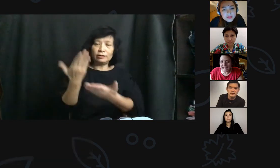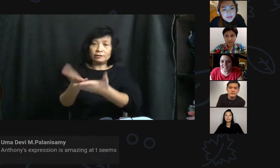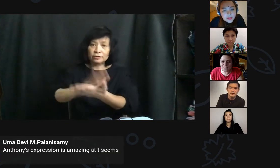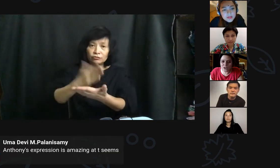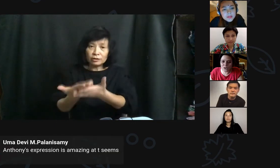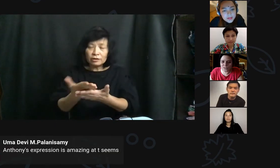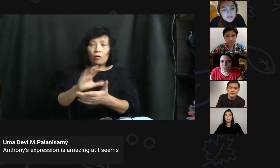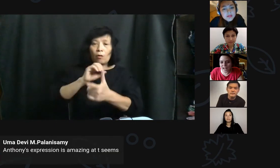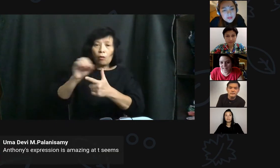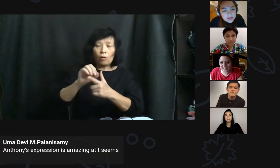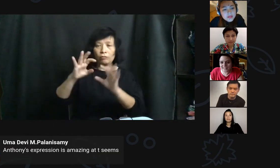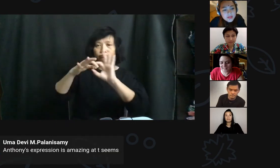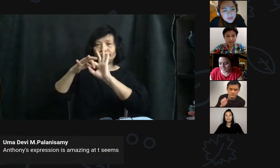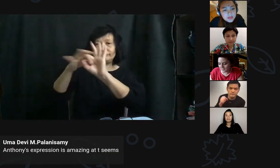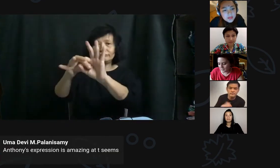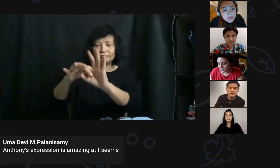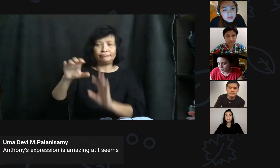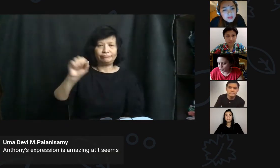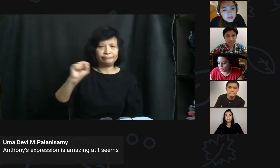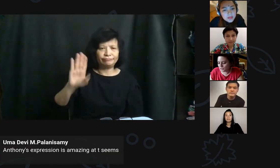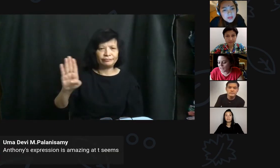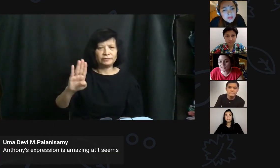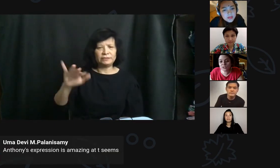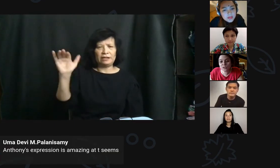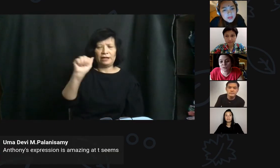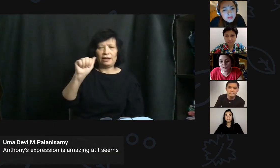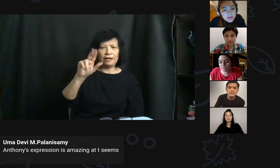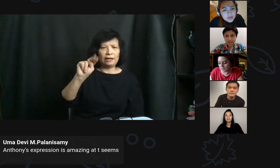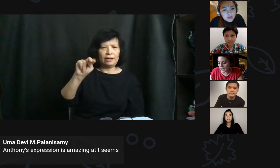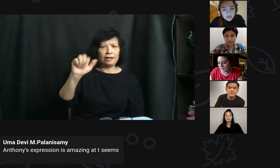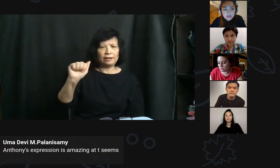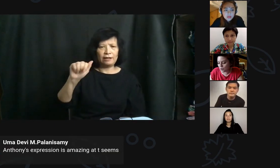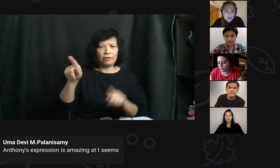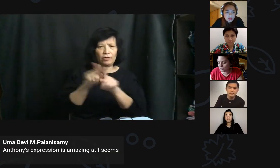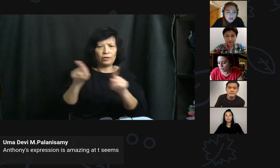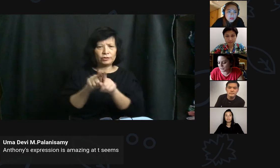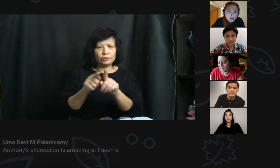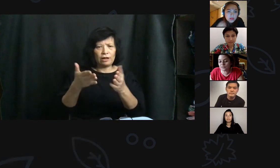Anna also asks she would like to use the BIM poem with